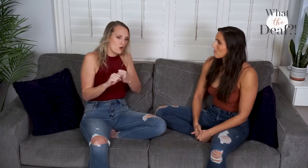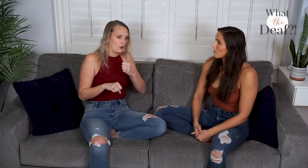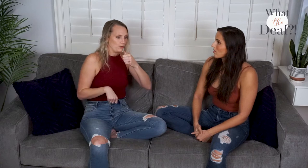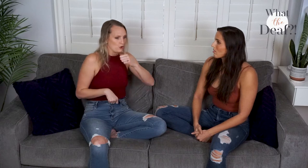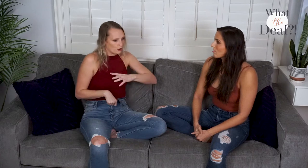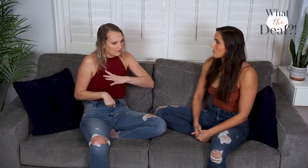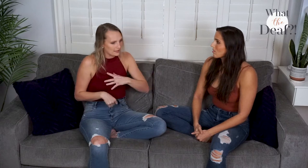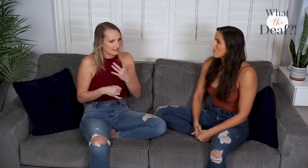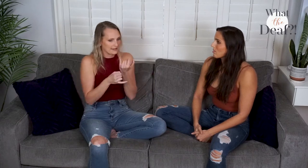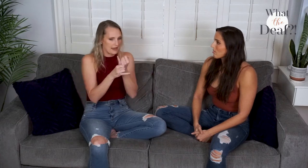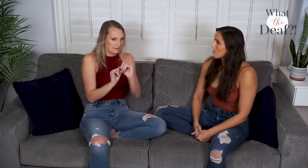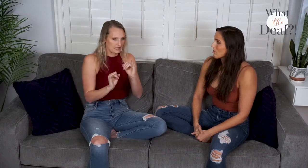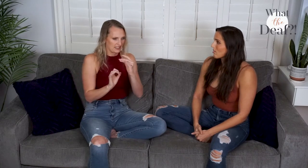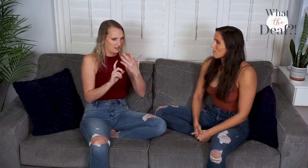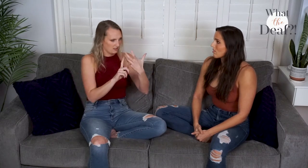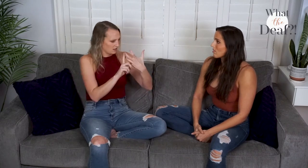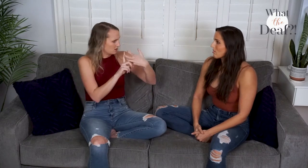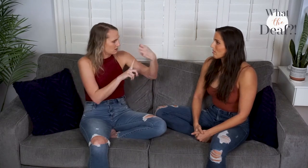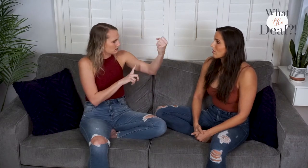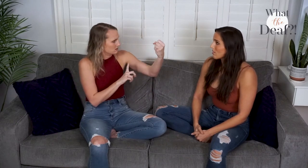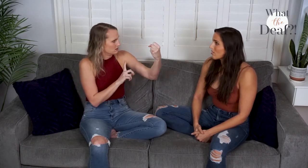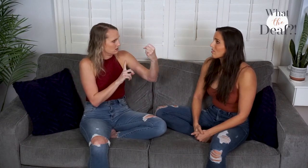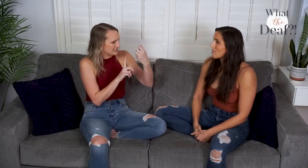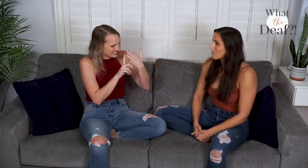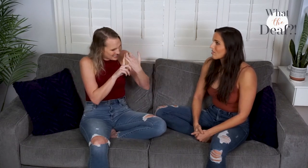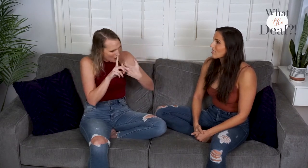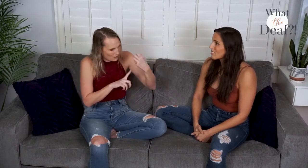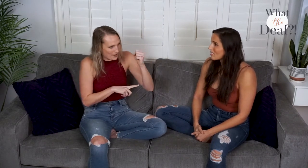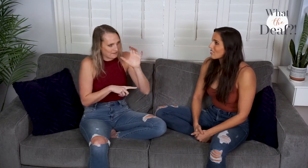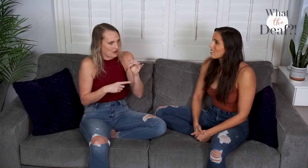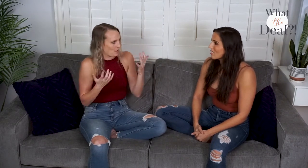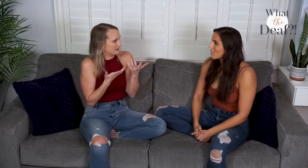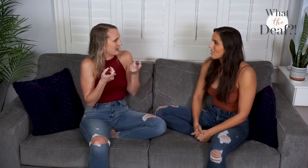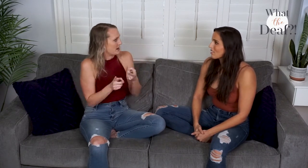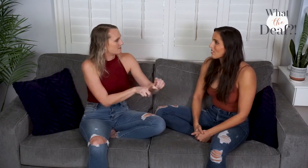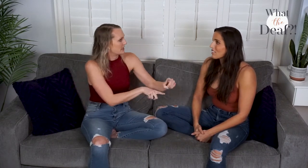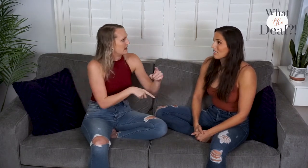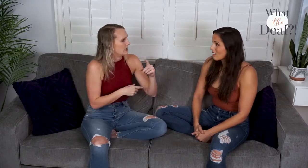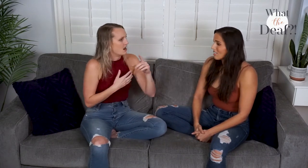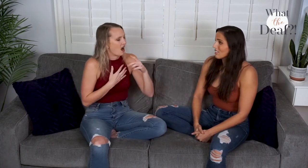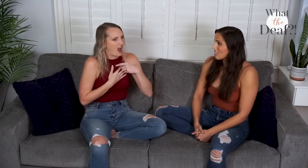independent woman was taken away by everything that had happened.